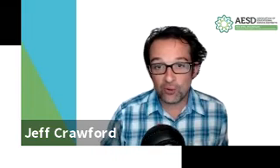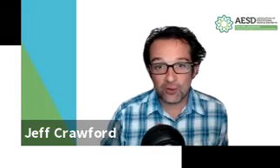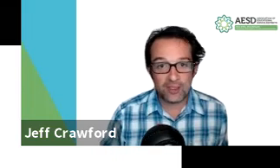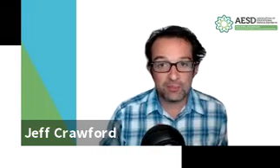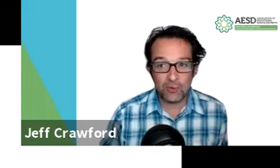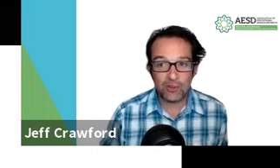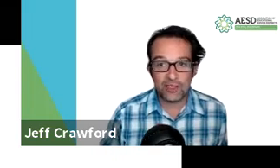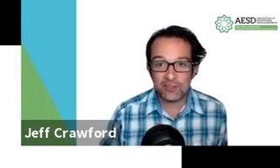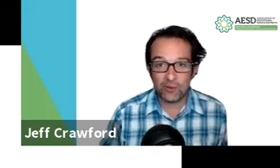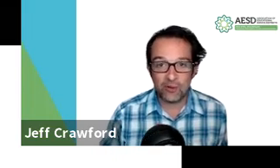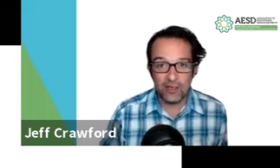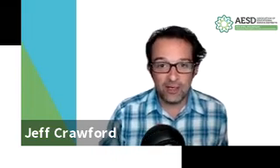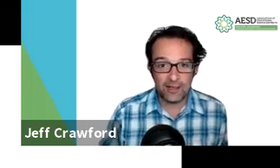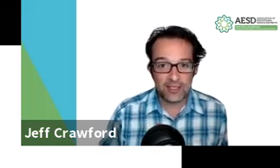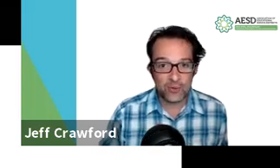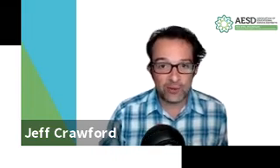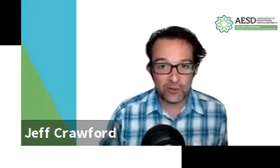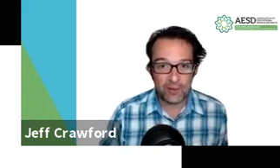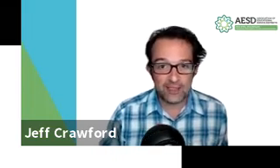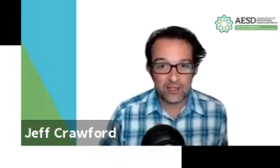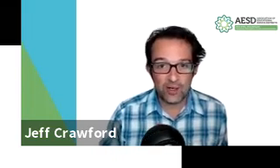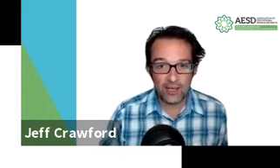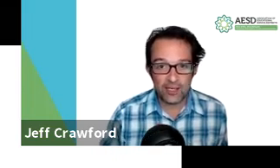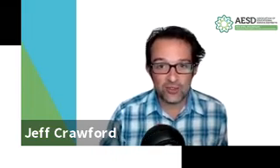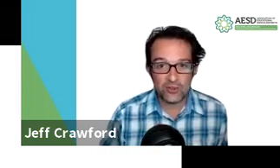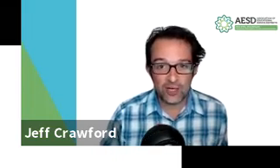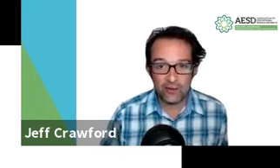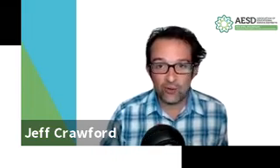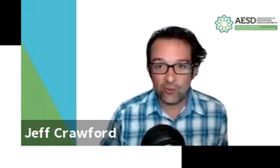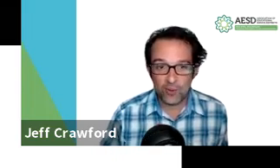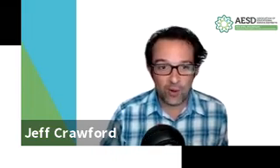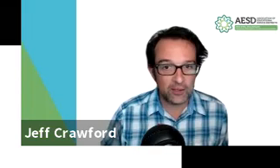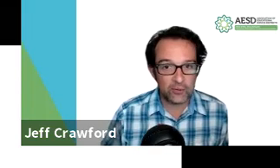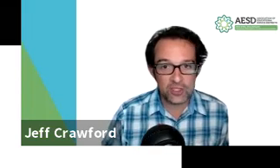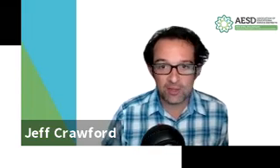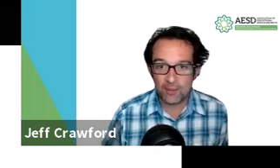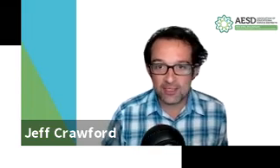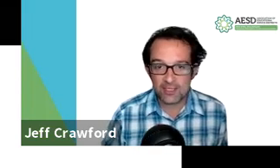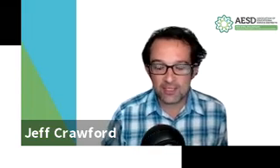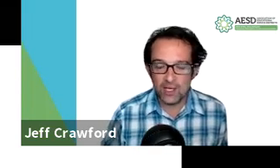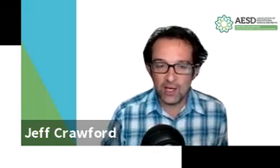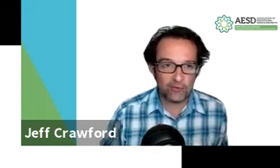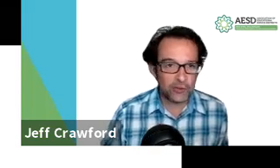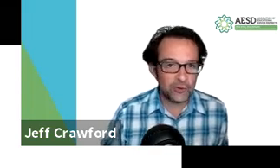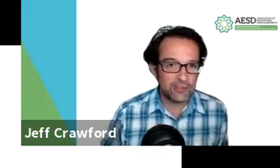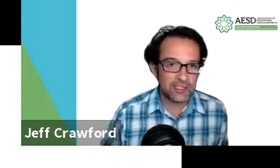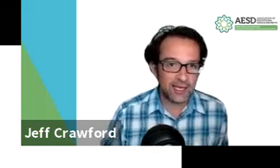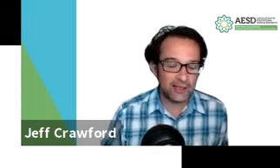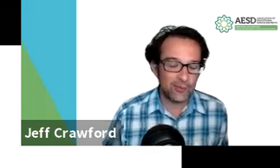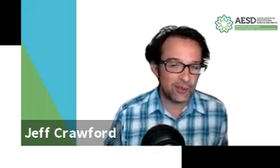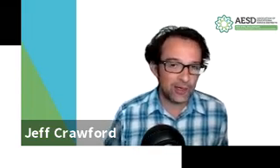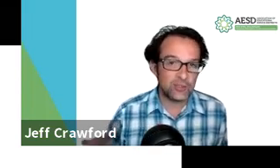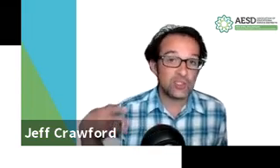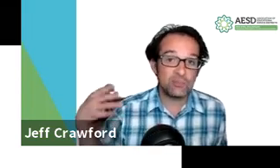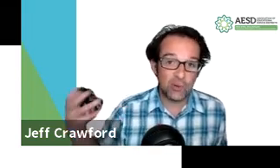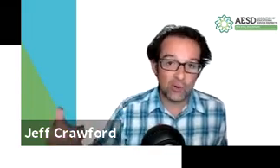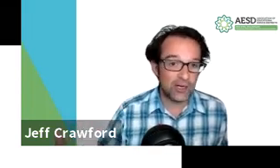JEFF: